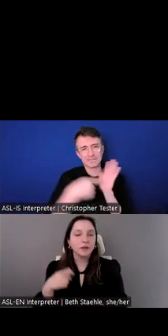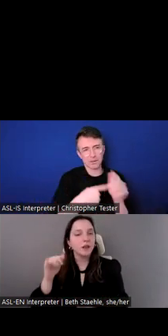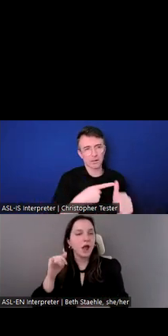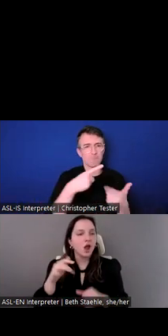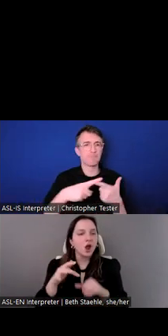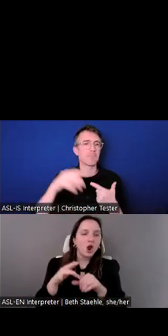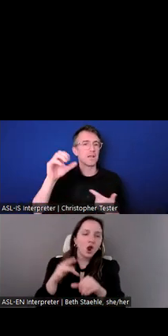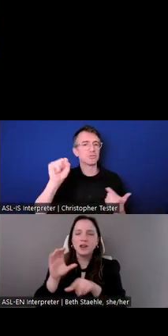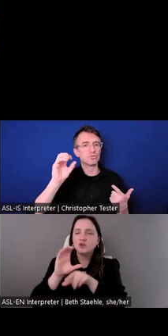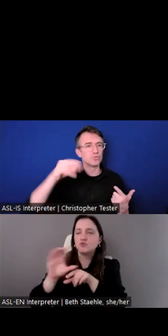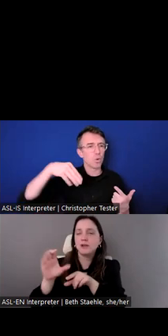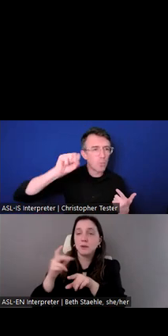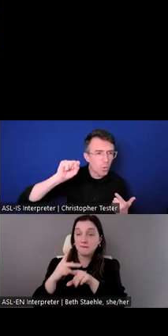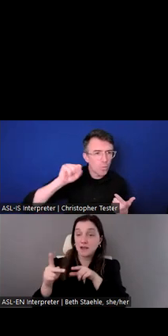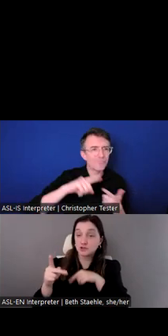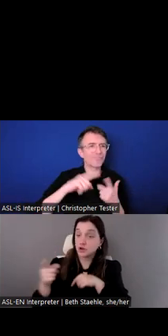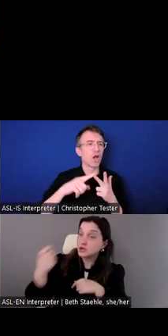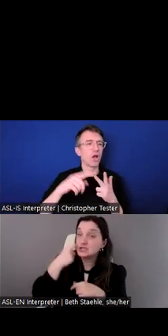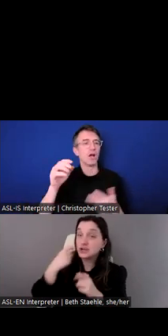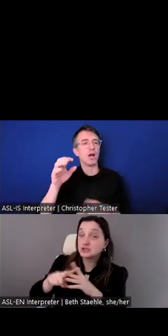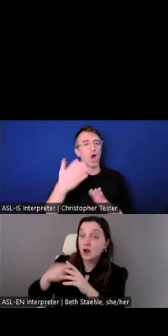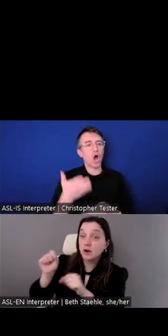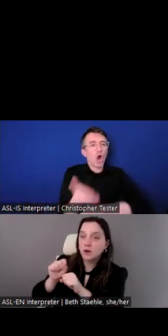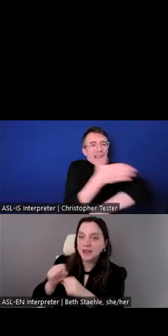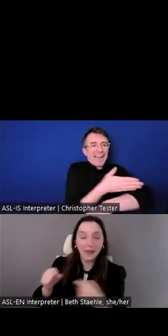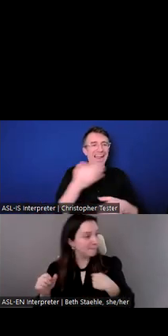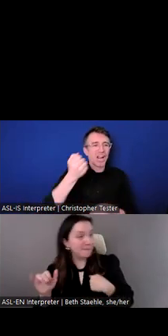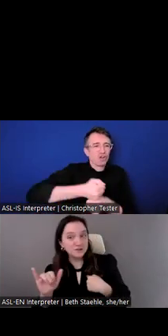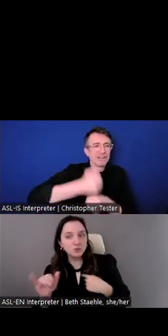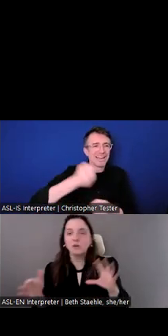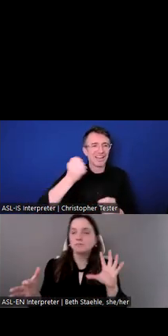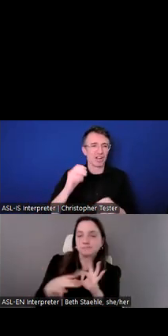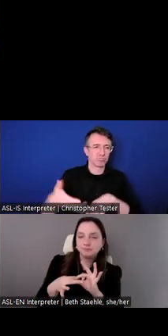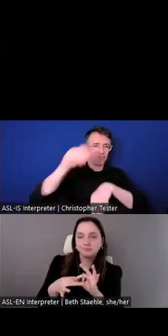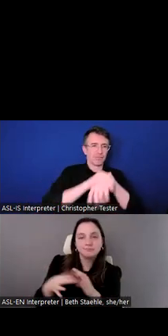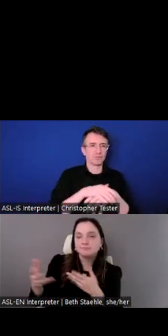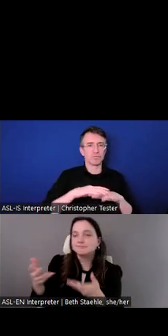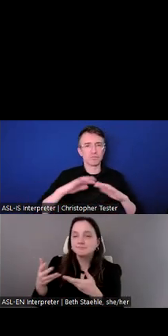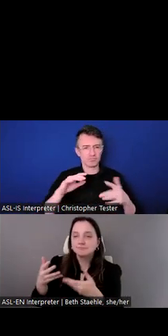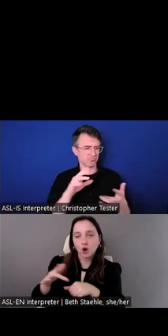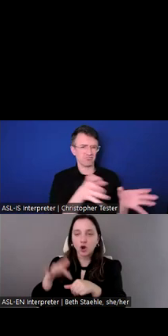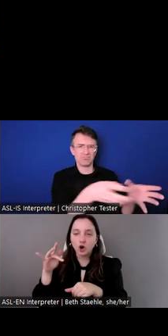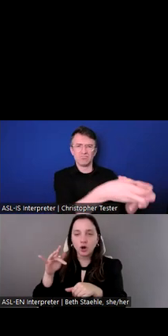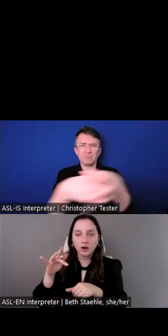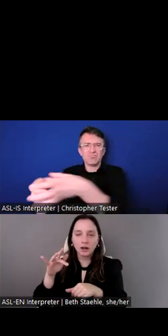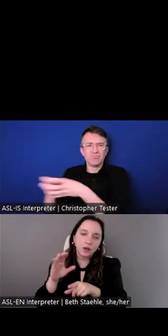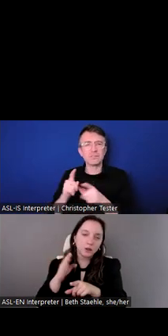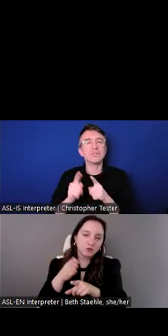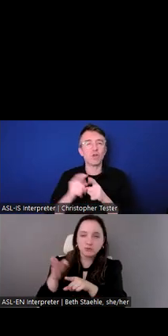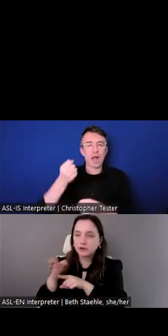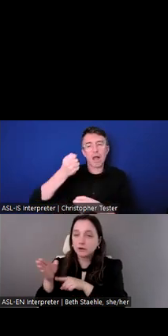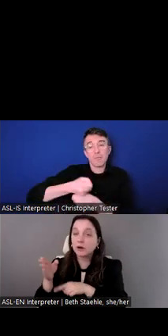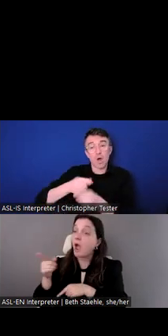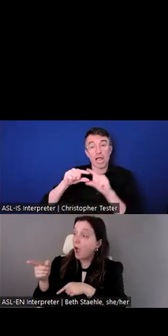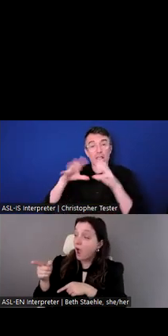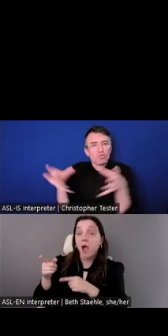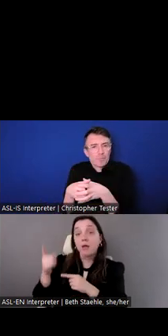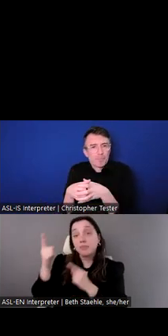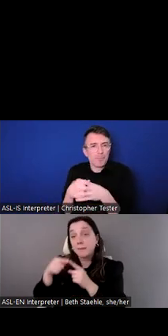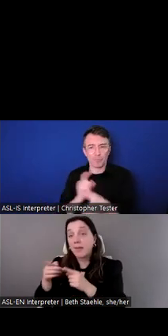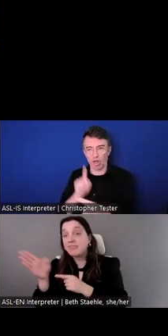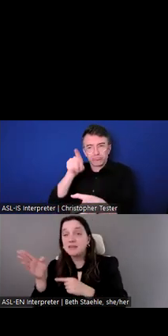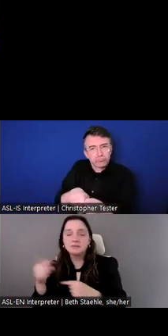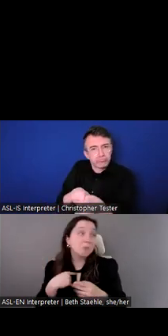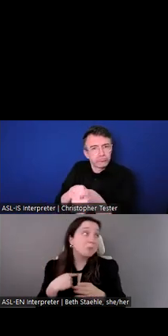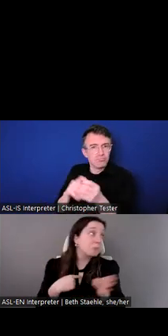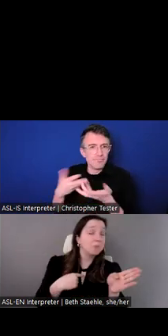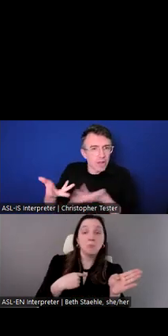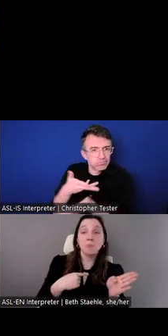You get to be a part of a group takes the time to learn about different career paths,